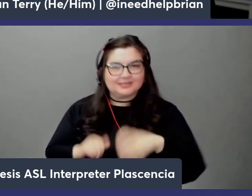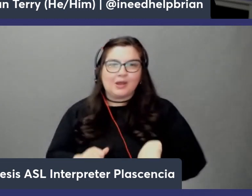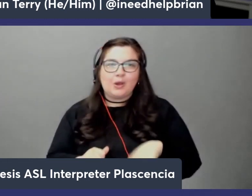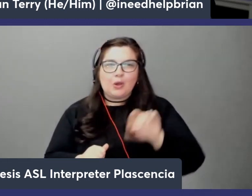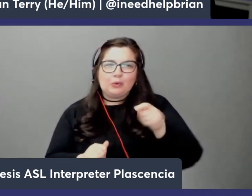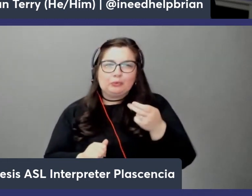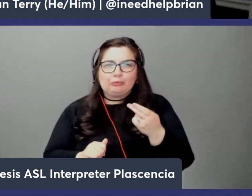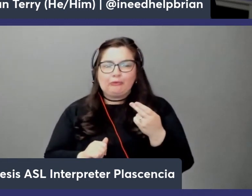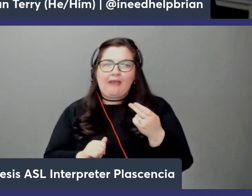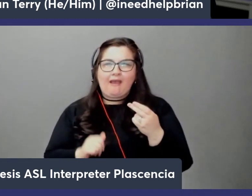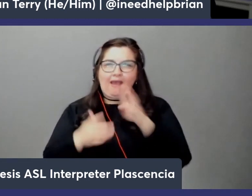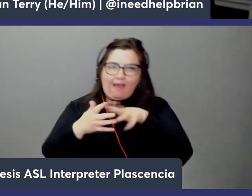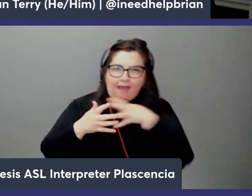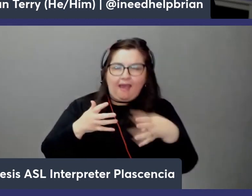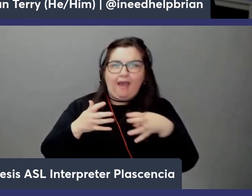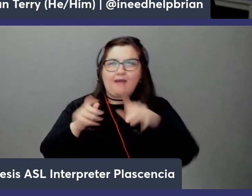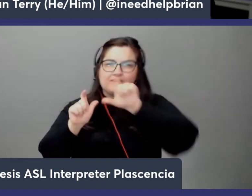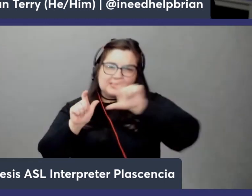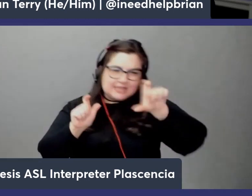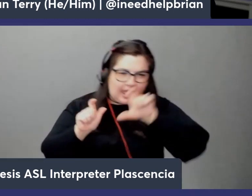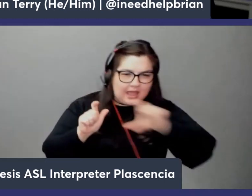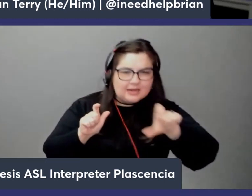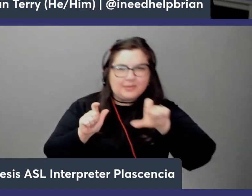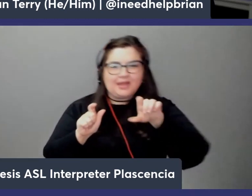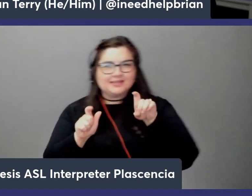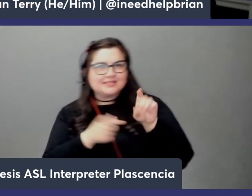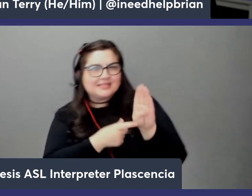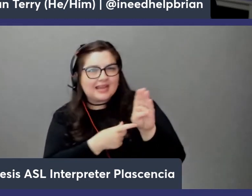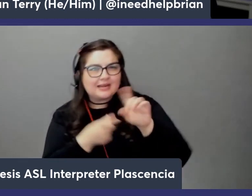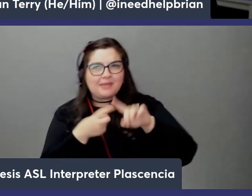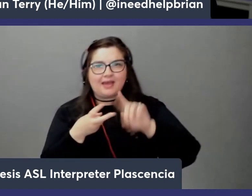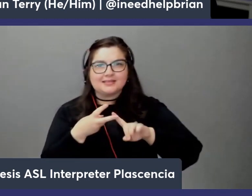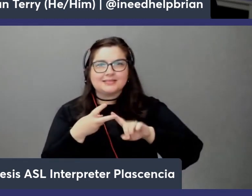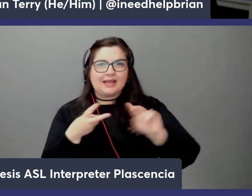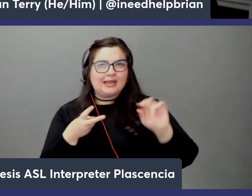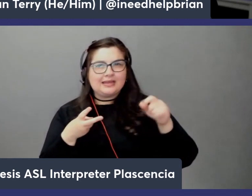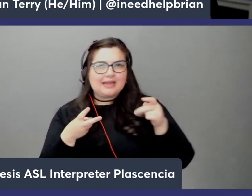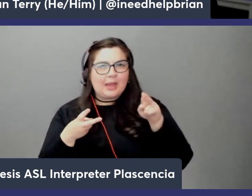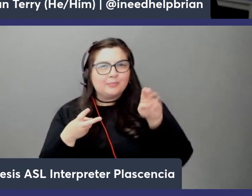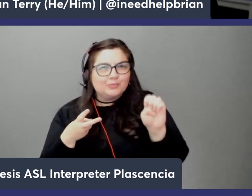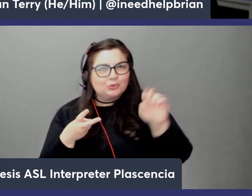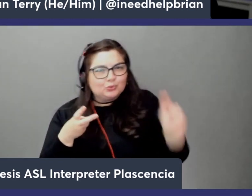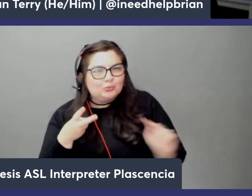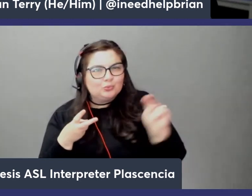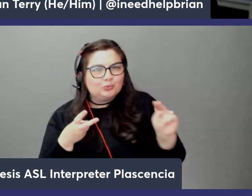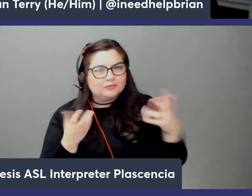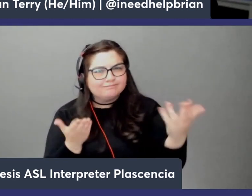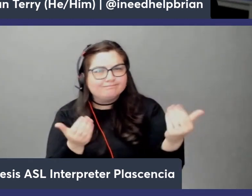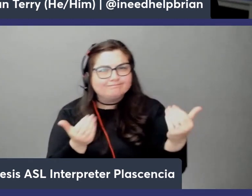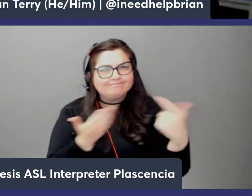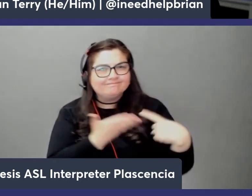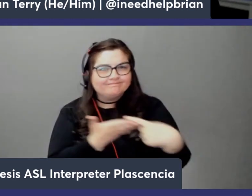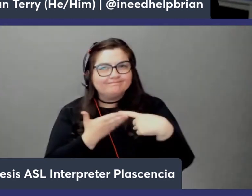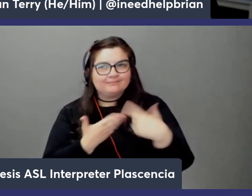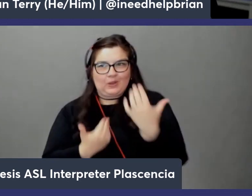Talk to us about Neptune, talk to us about graph databases and maybe some of the differences on why you might use a graph database